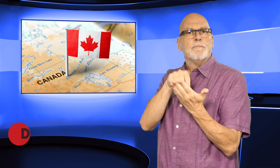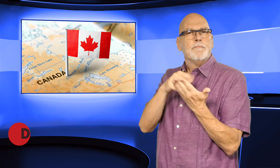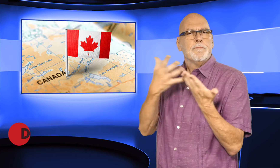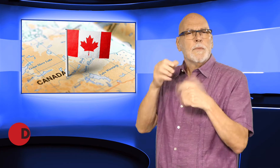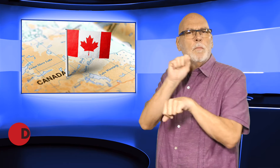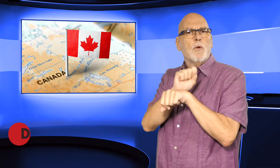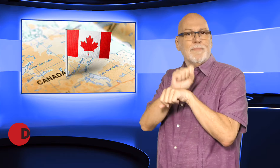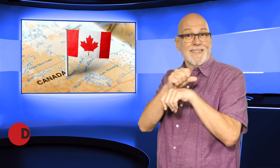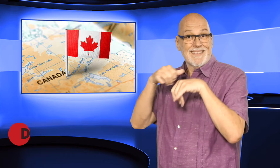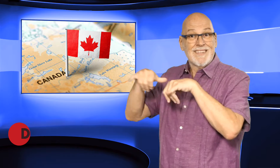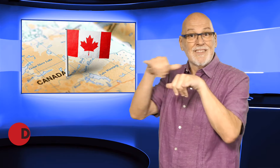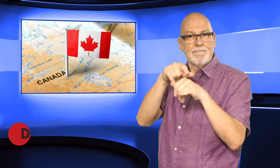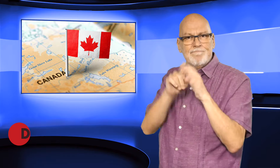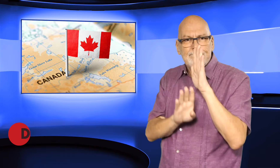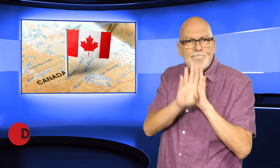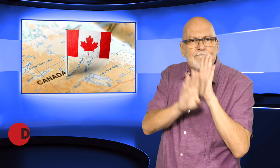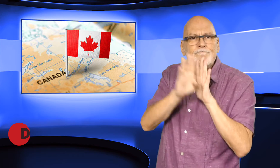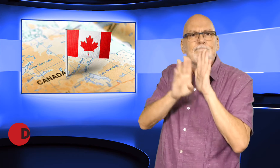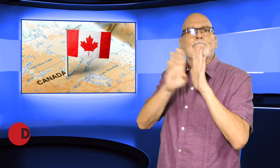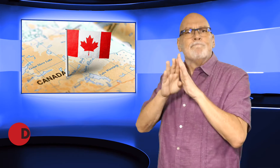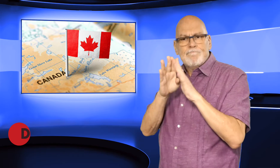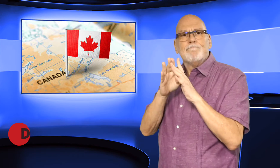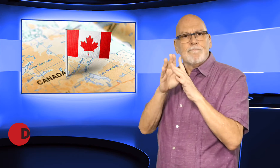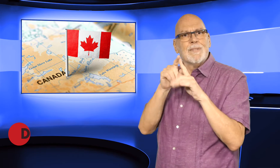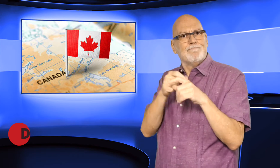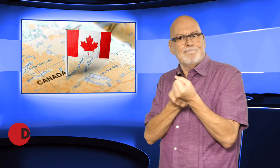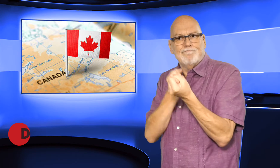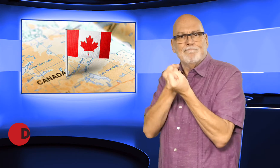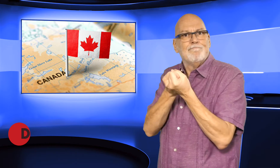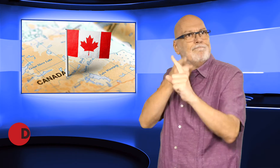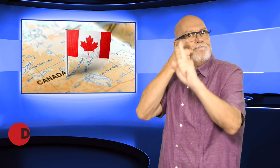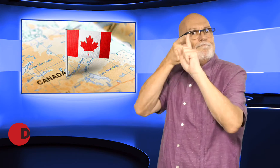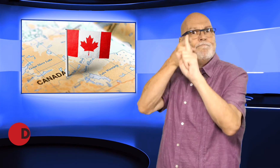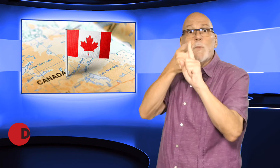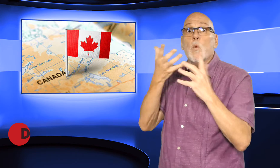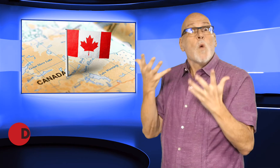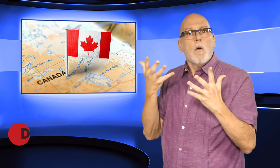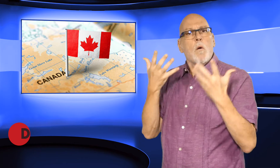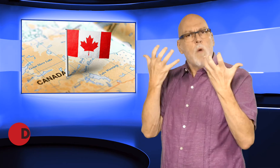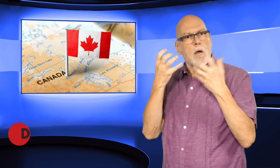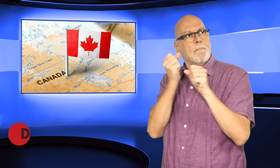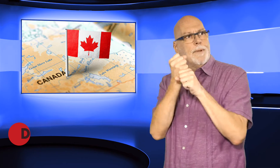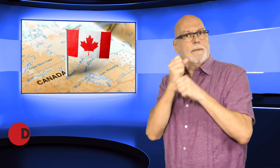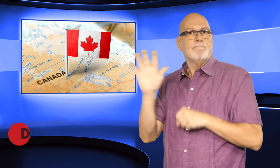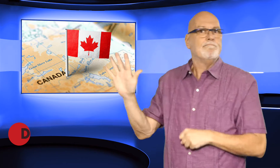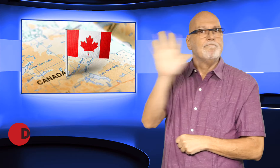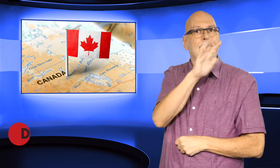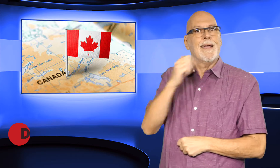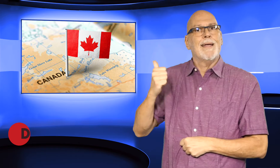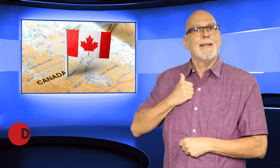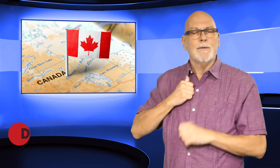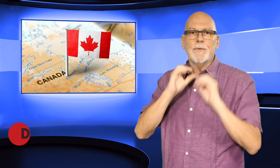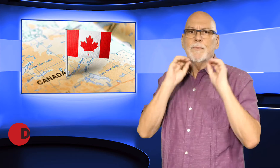[ANSELMO]: The proposed Employment Standard is being developed